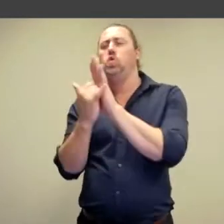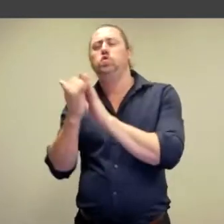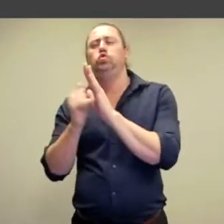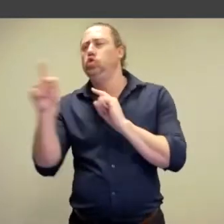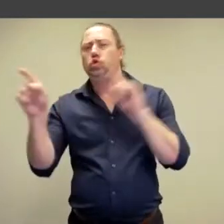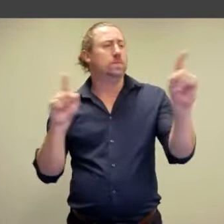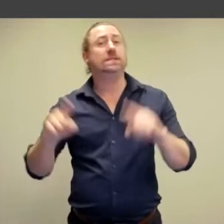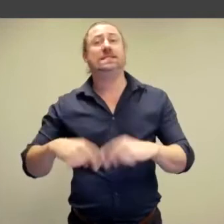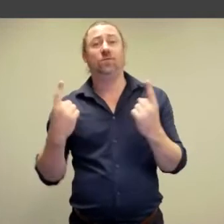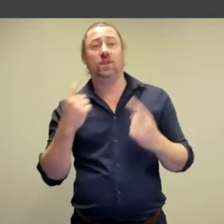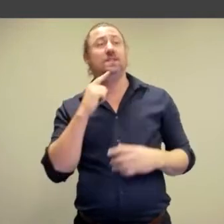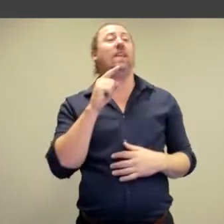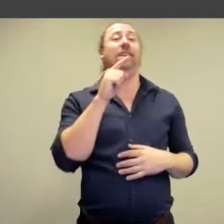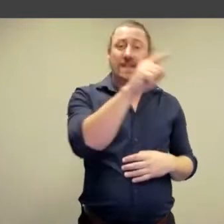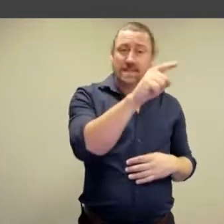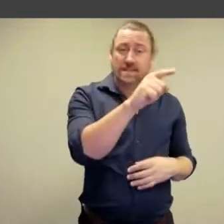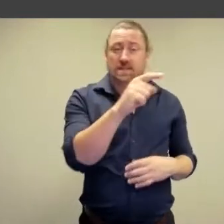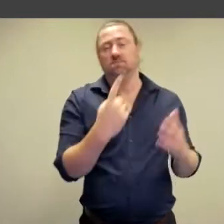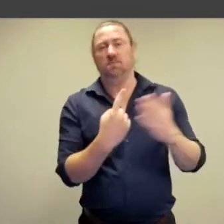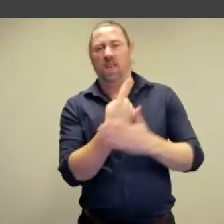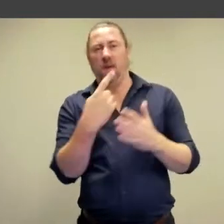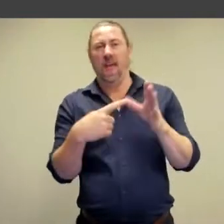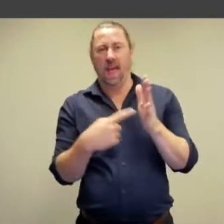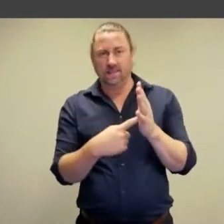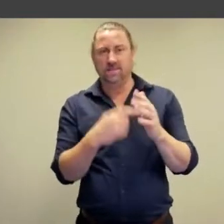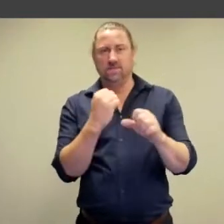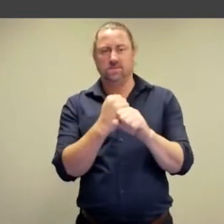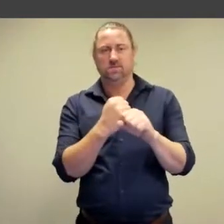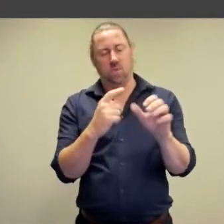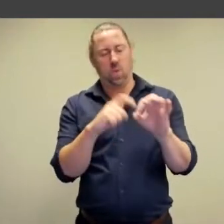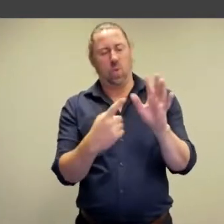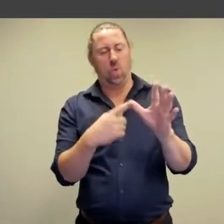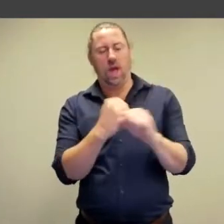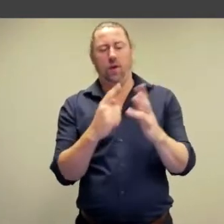that this we encounter